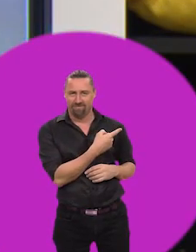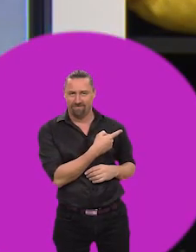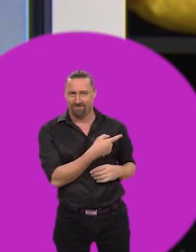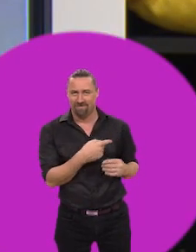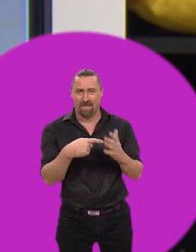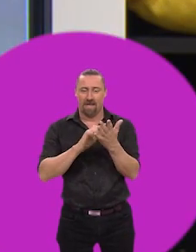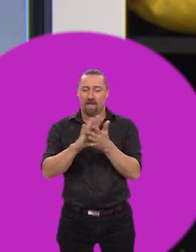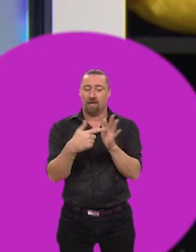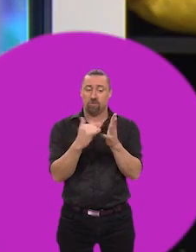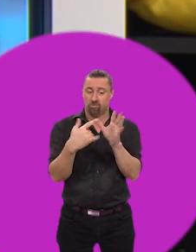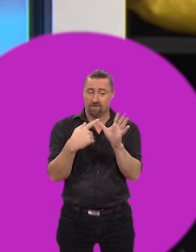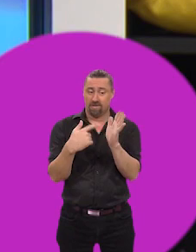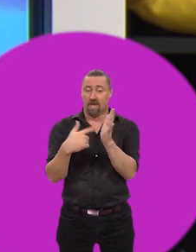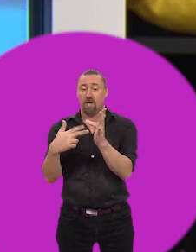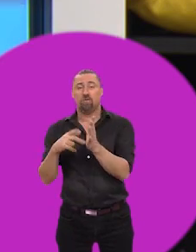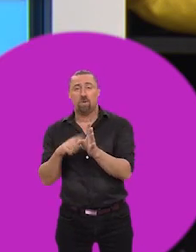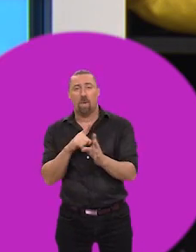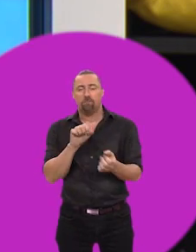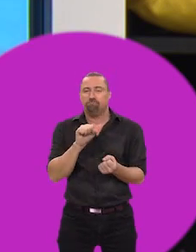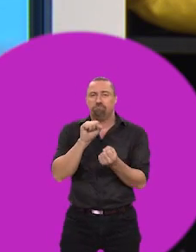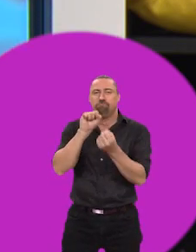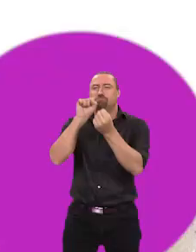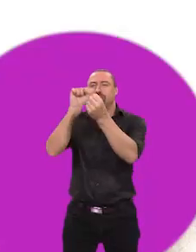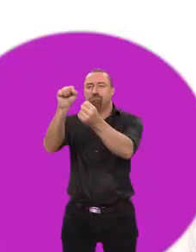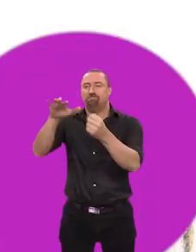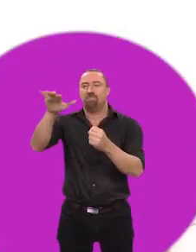Teresa and Tony drove the joeys to a friend's property.